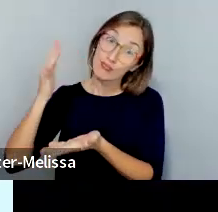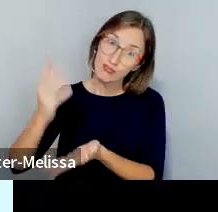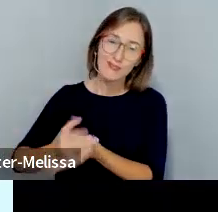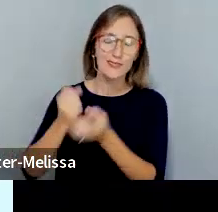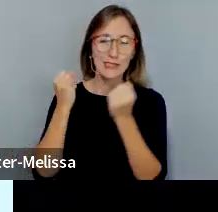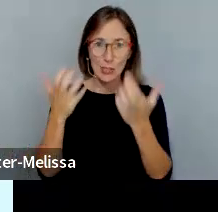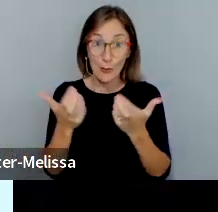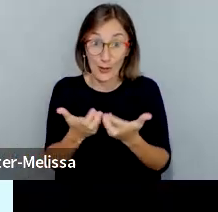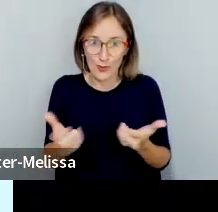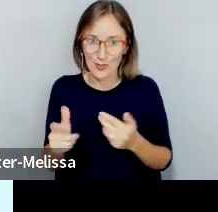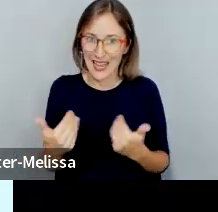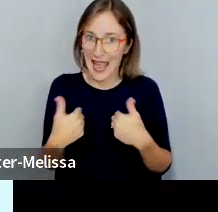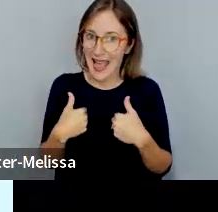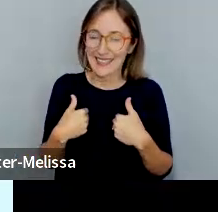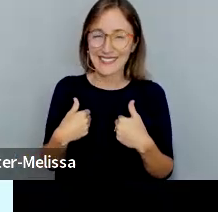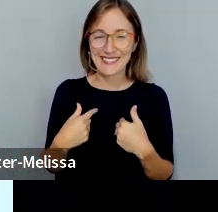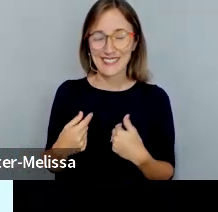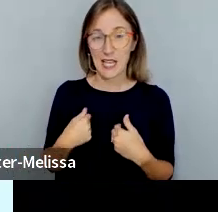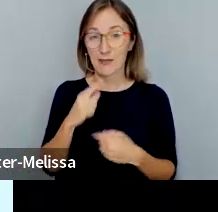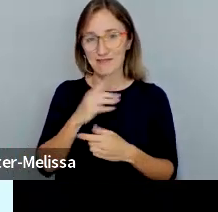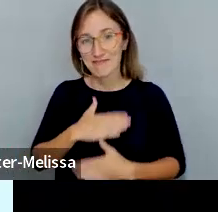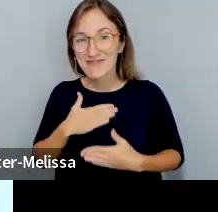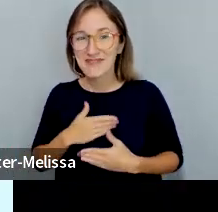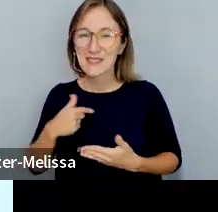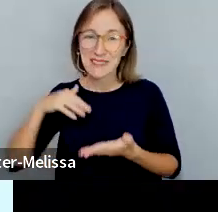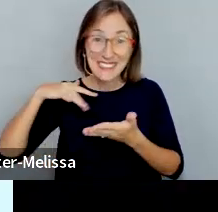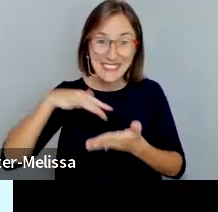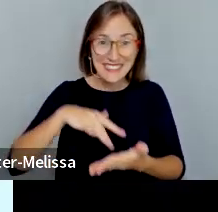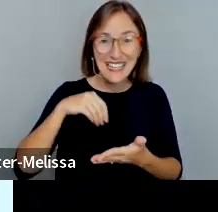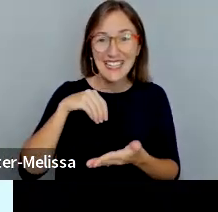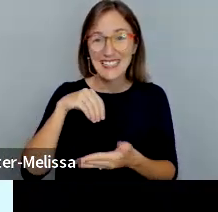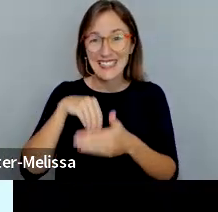I see Marsha replying in the chat. Marsha has a treasure